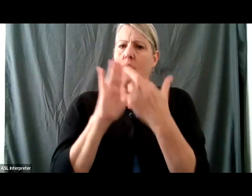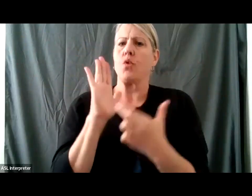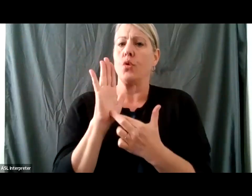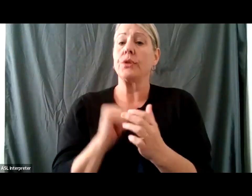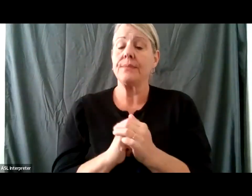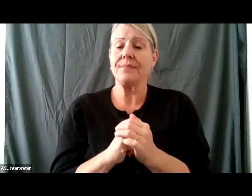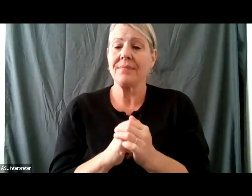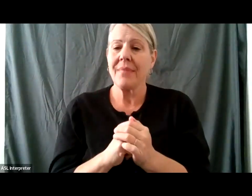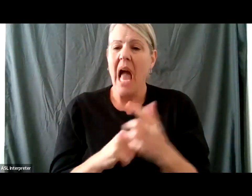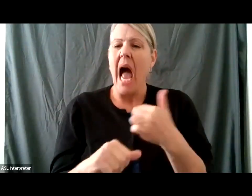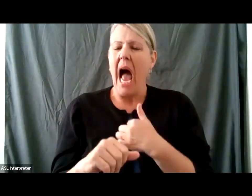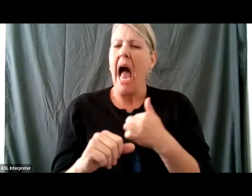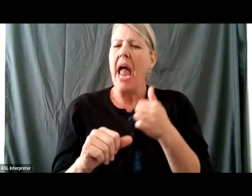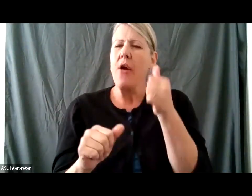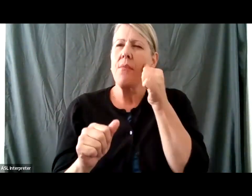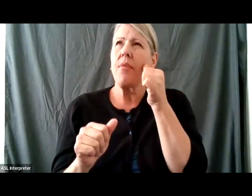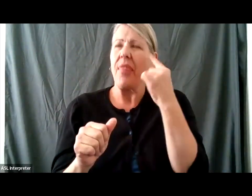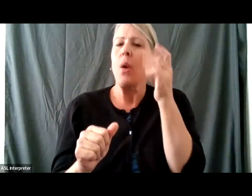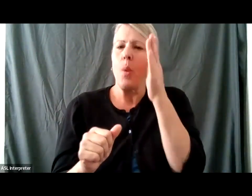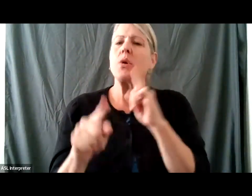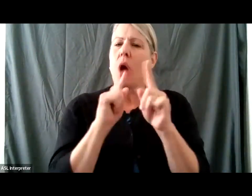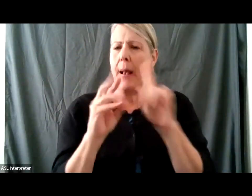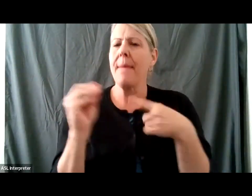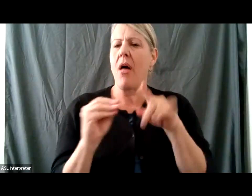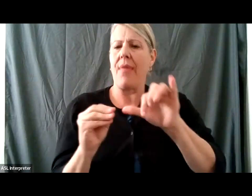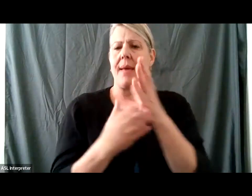I mentioned we will talk about the Olmestead decision and it'll be in that section.